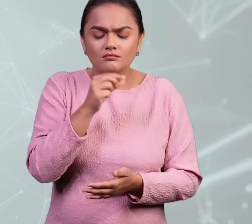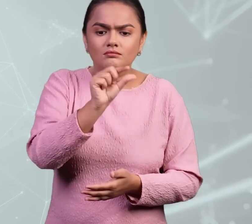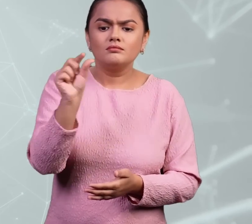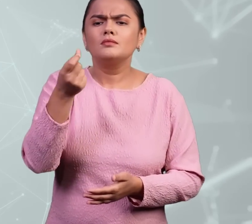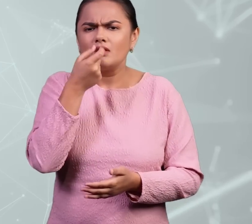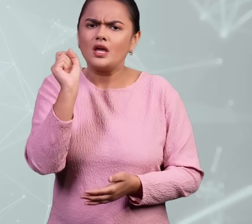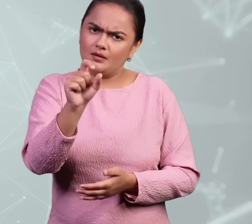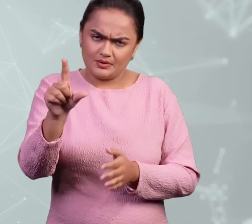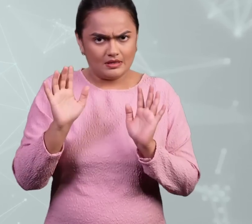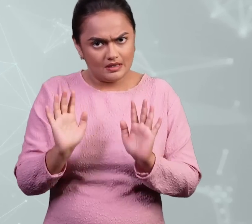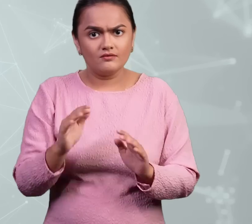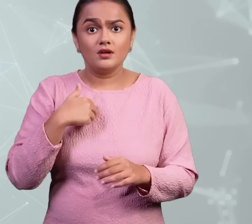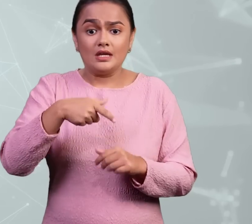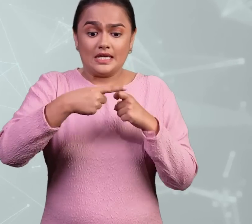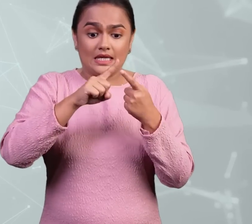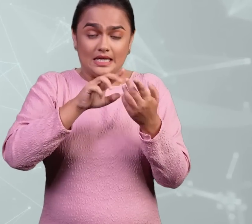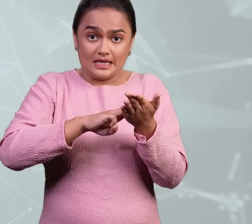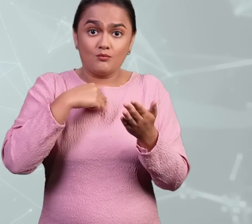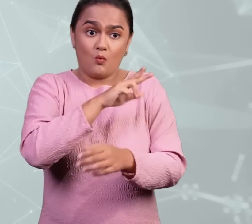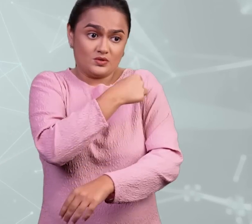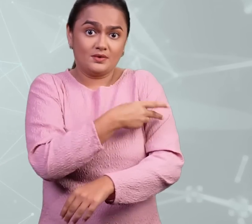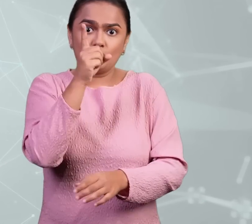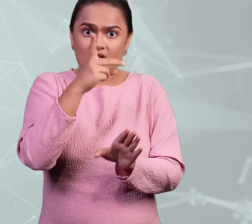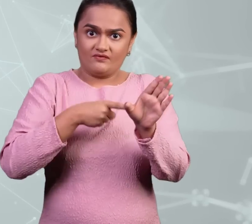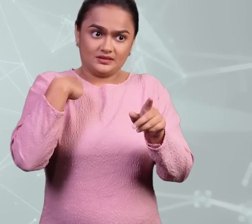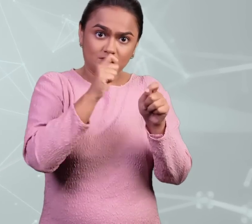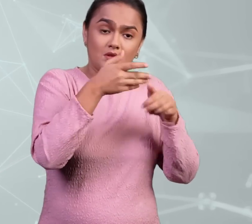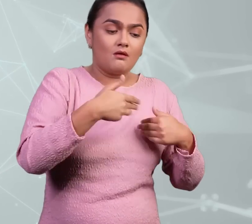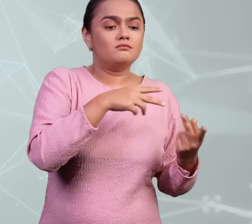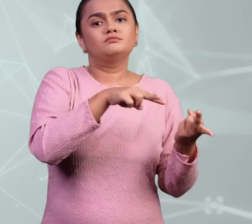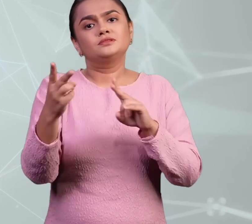I worked at KEM Hospital for 12 years and I have now been transferred to Sion Hospital.